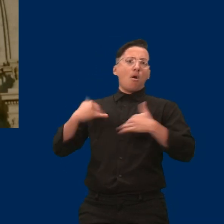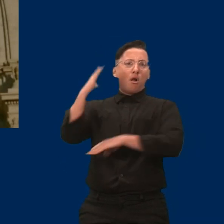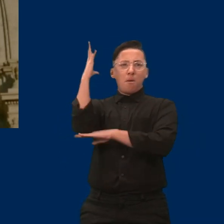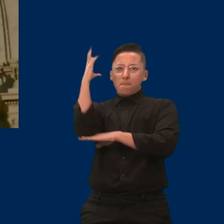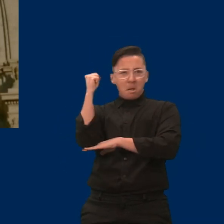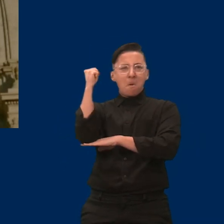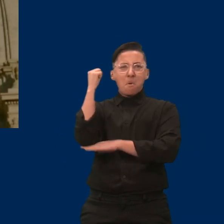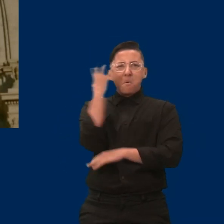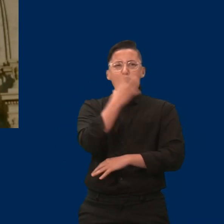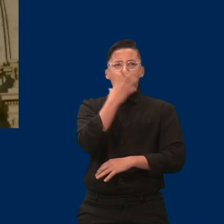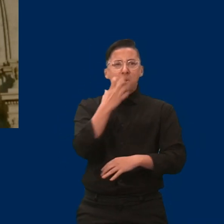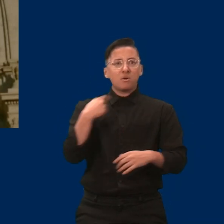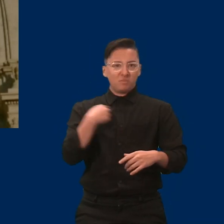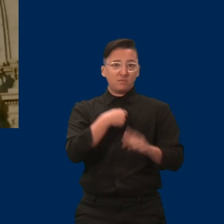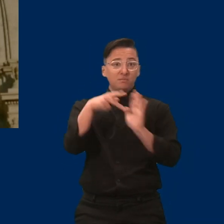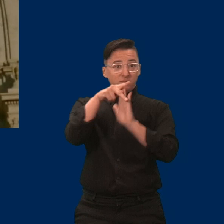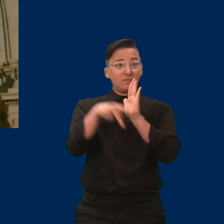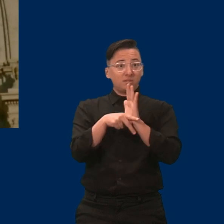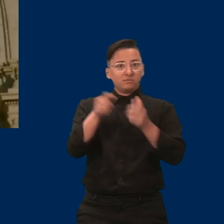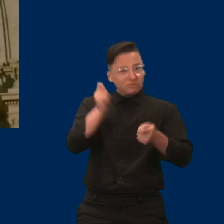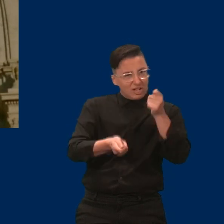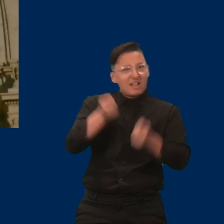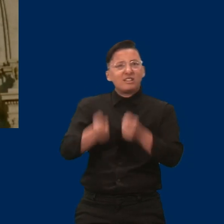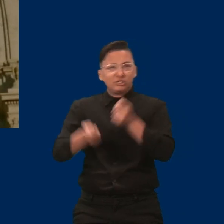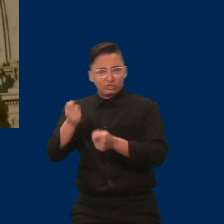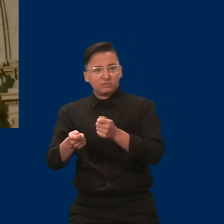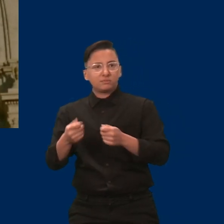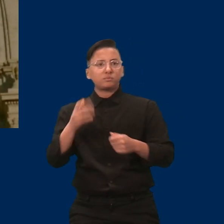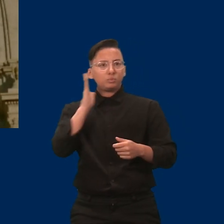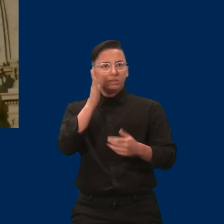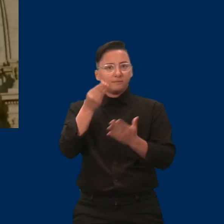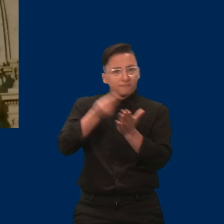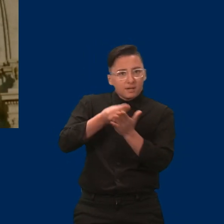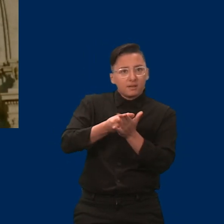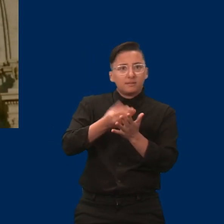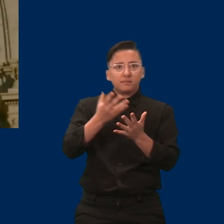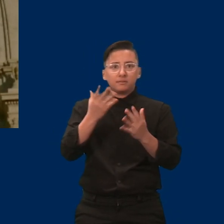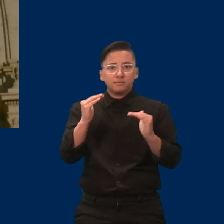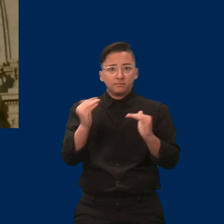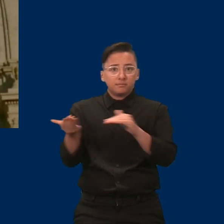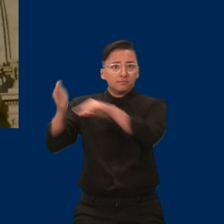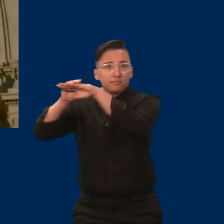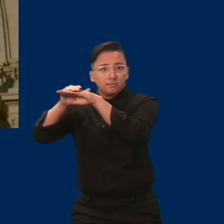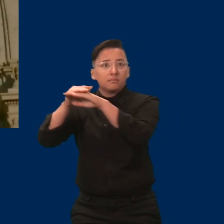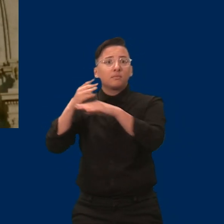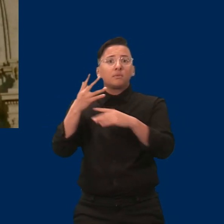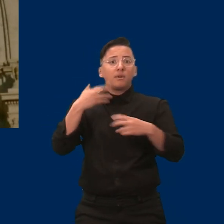and others through funding increases. From home care worker shortages to barriers for employment,